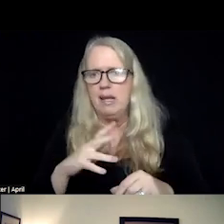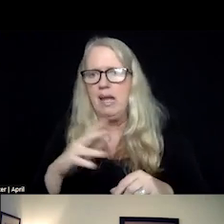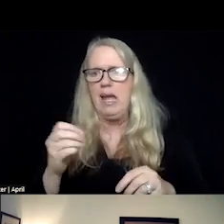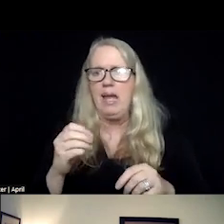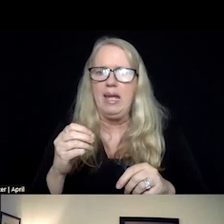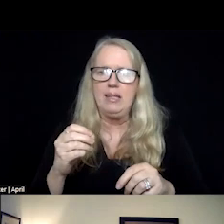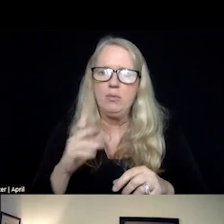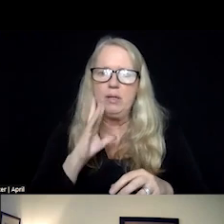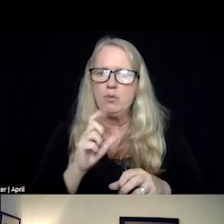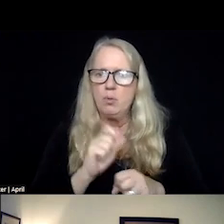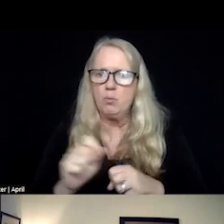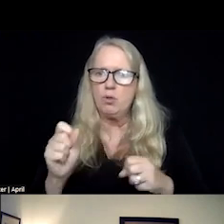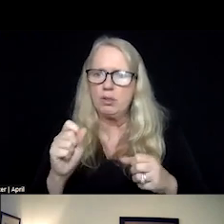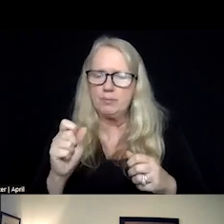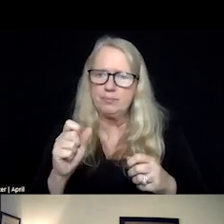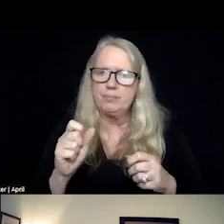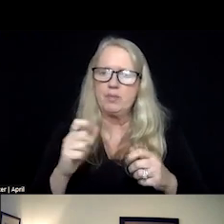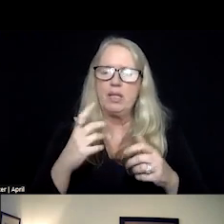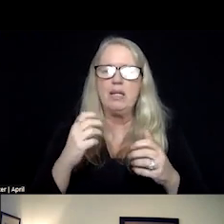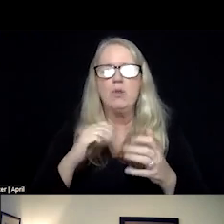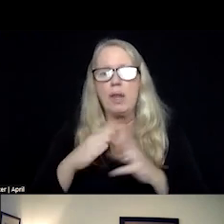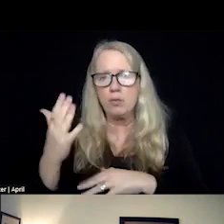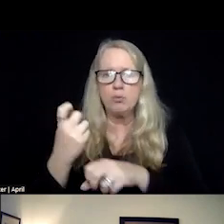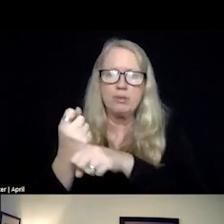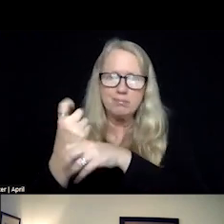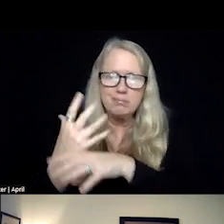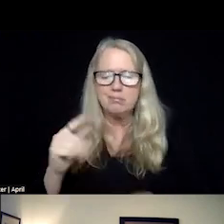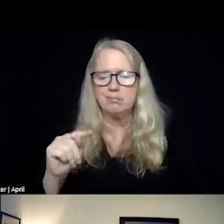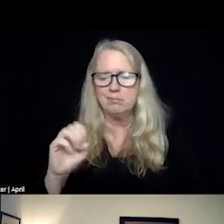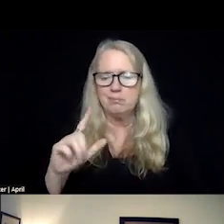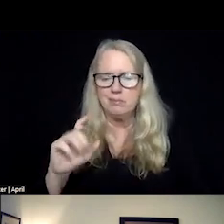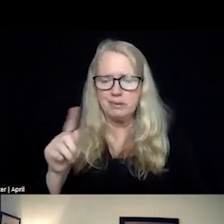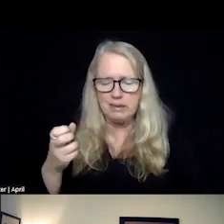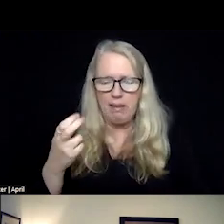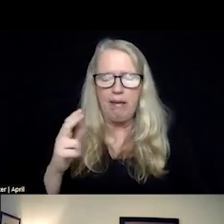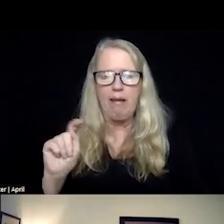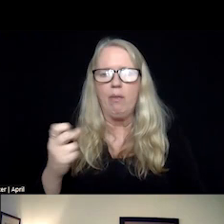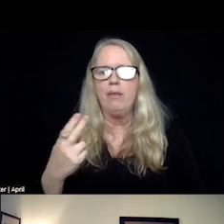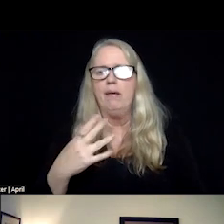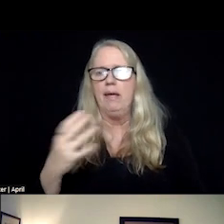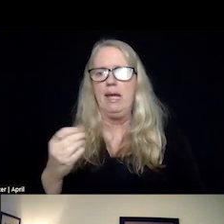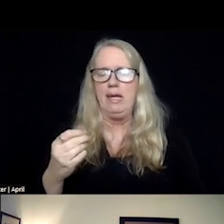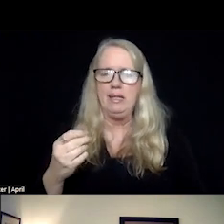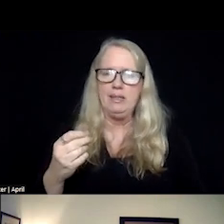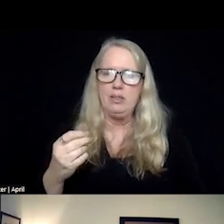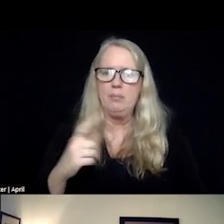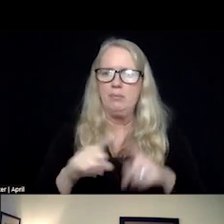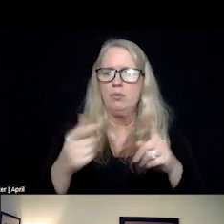IN RURAL AREAS. LIKE I SAID, TELE-HEALTH IS -- HAVING ACCESS TO IT IS A HUGE